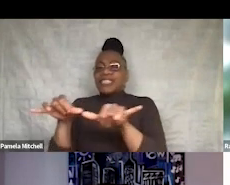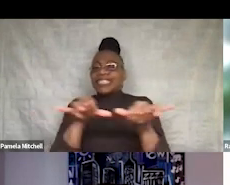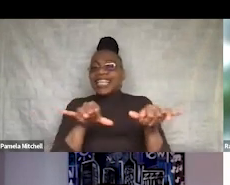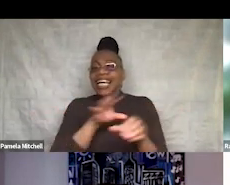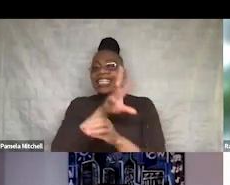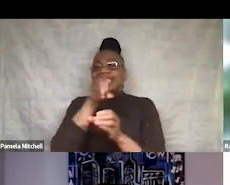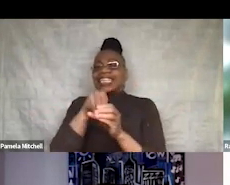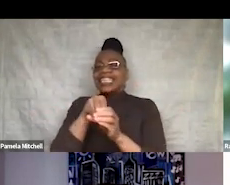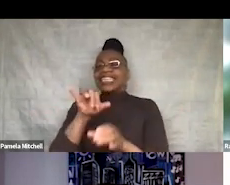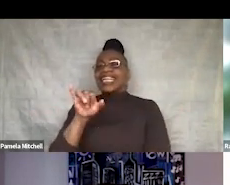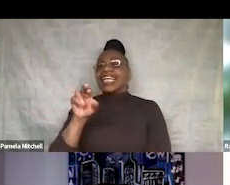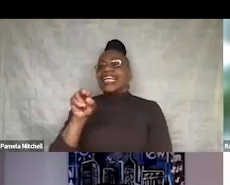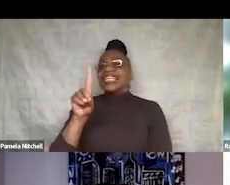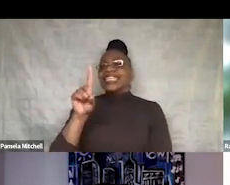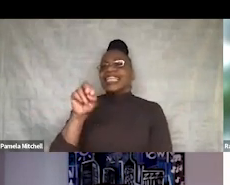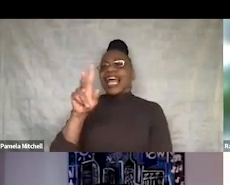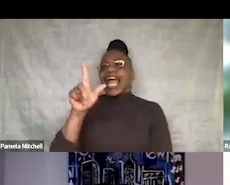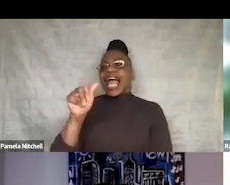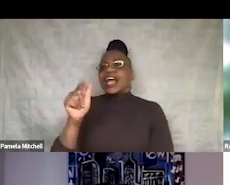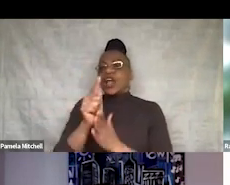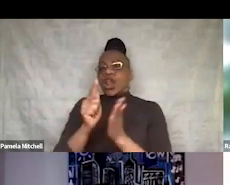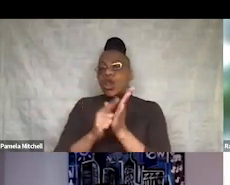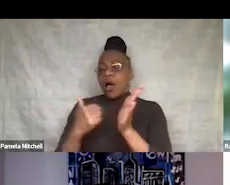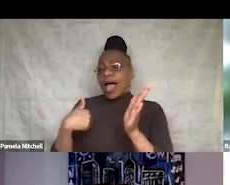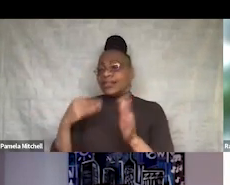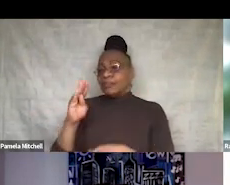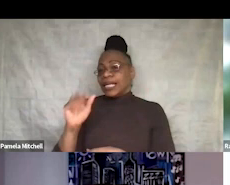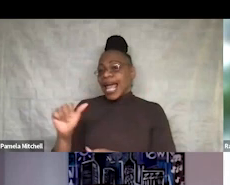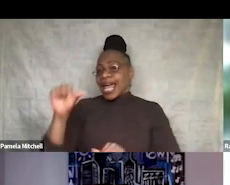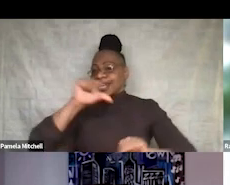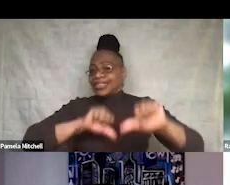He has a Bachelor of Science degree in addiction counseling